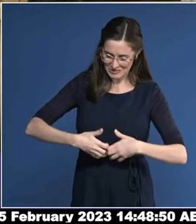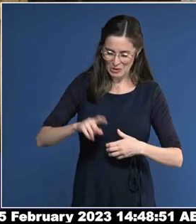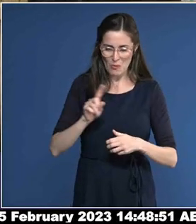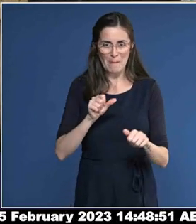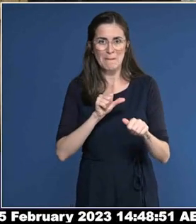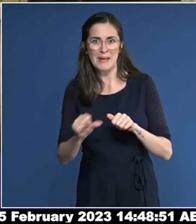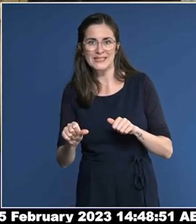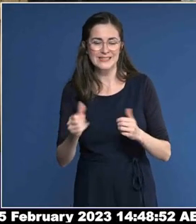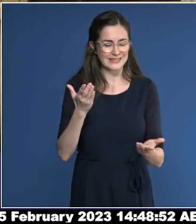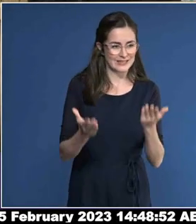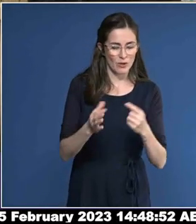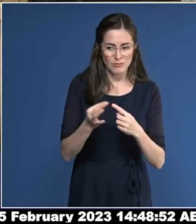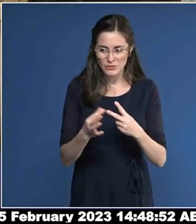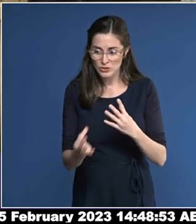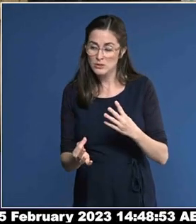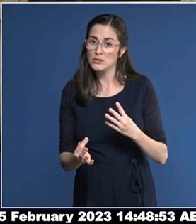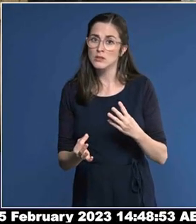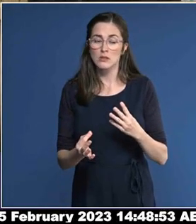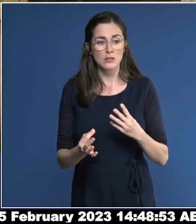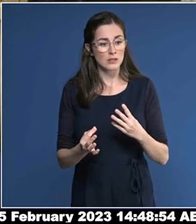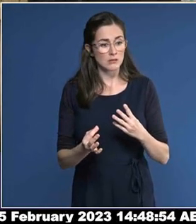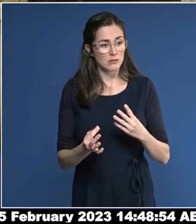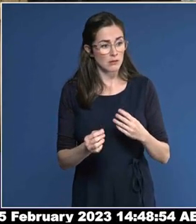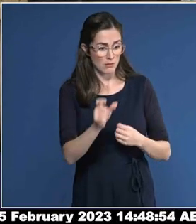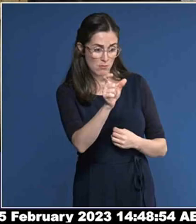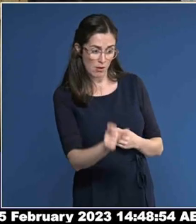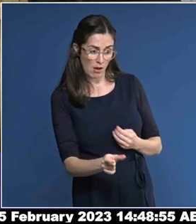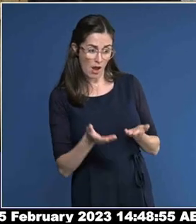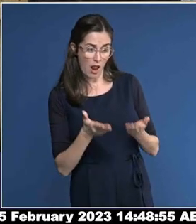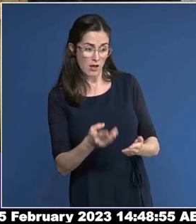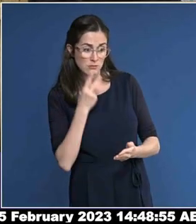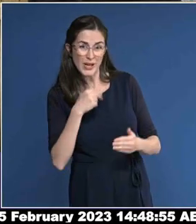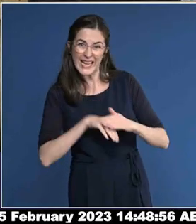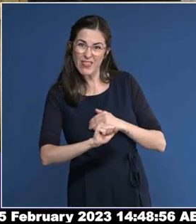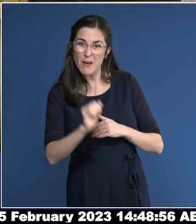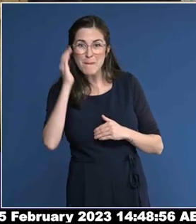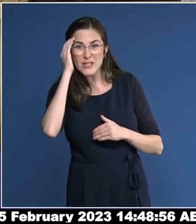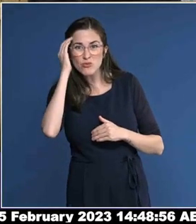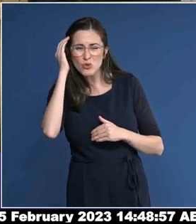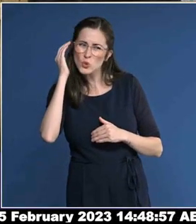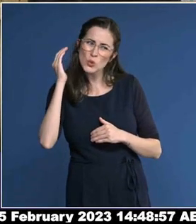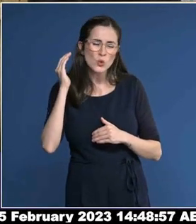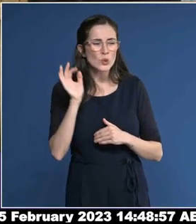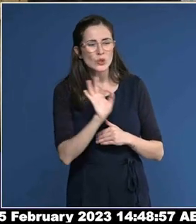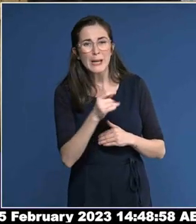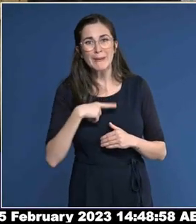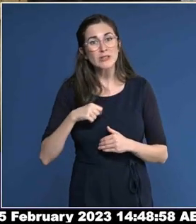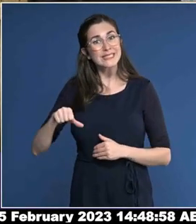A space even in their bedroom would probably not be possible because a support worker would be entering that bedroom and therefore would be exposed.